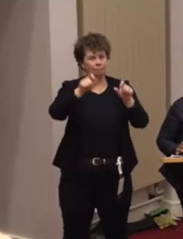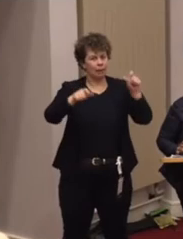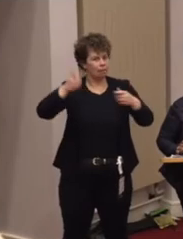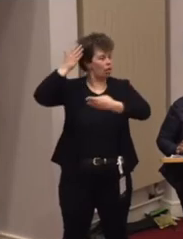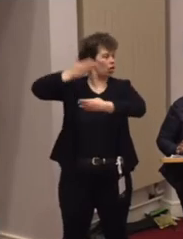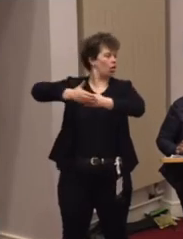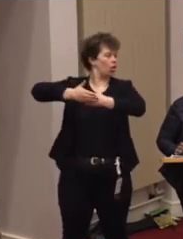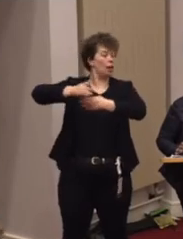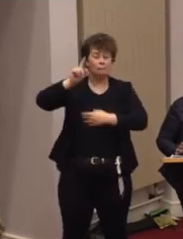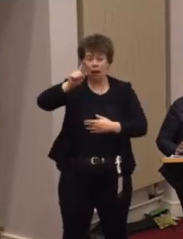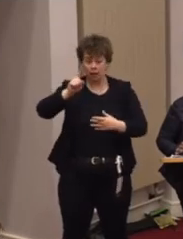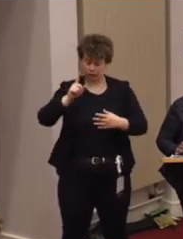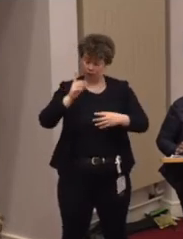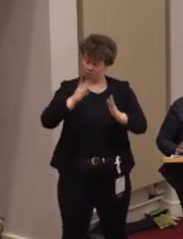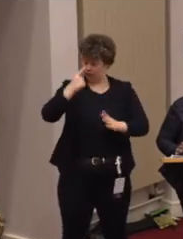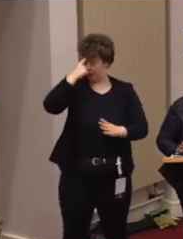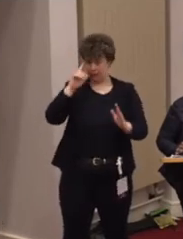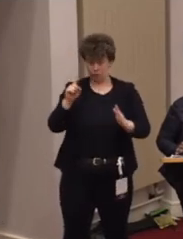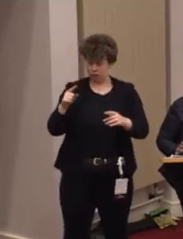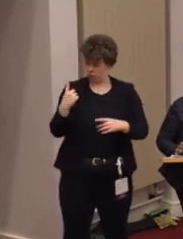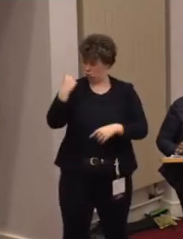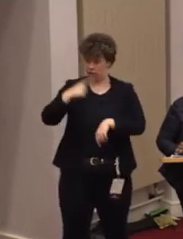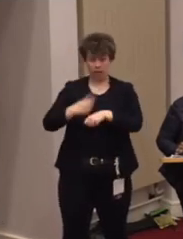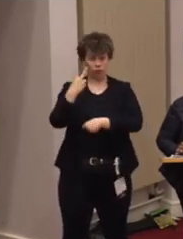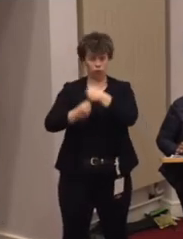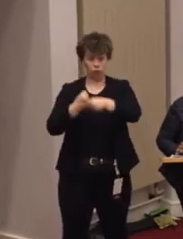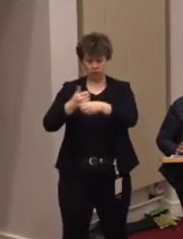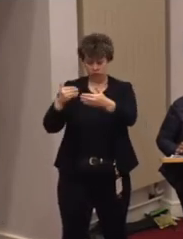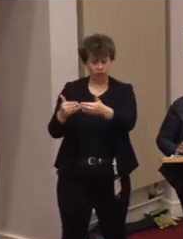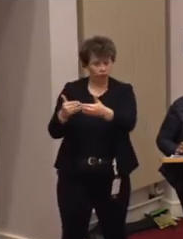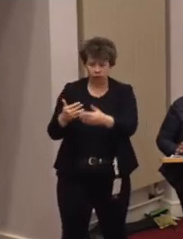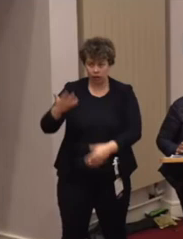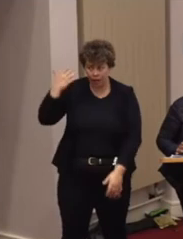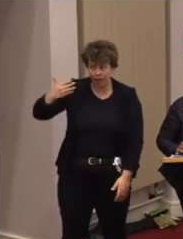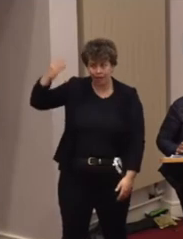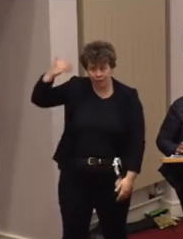the historical, the indirect discriminations that we face as women with disabilities and